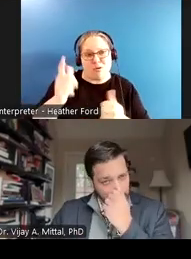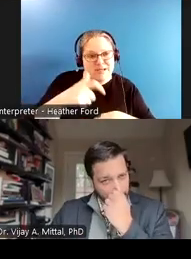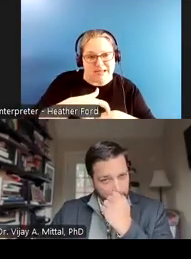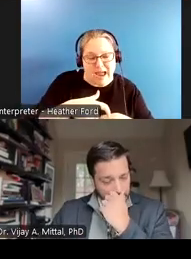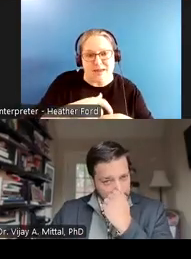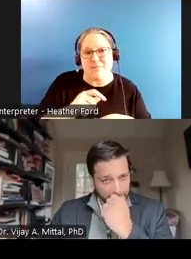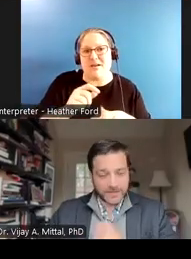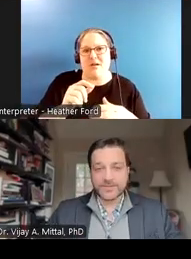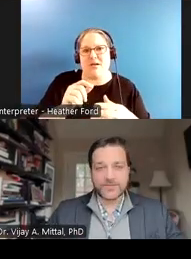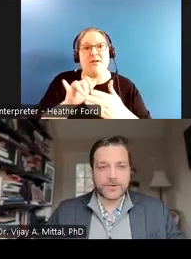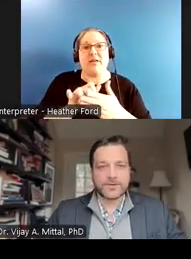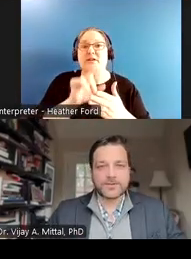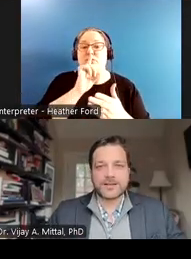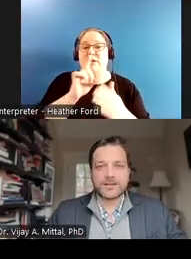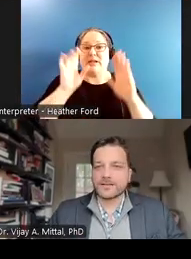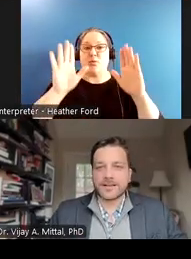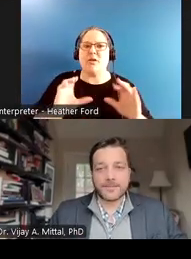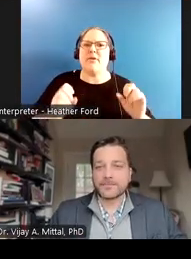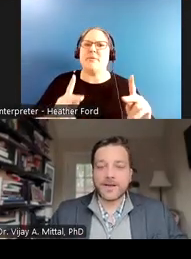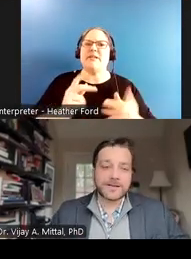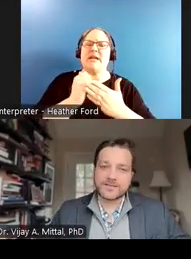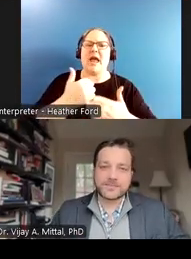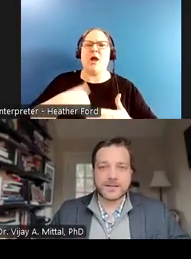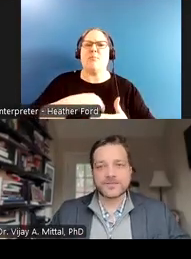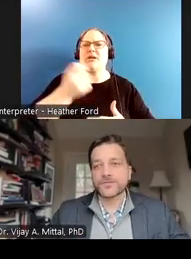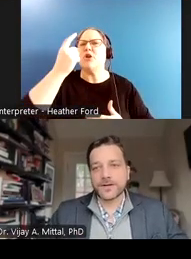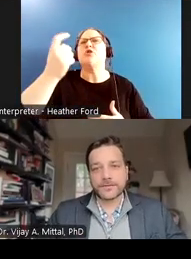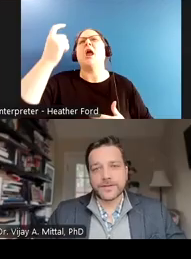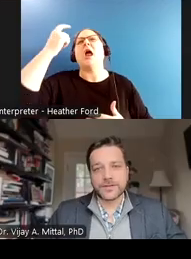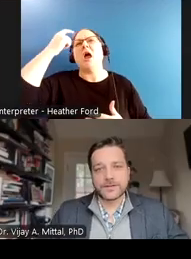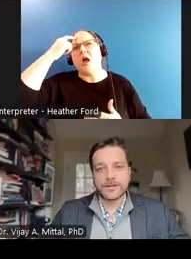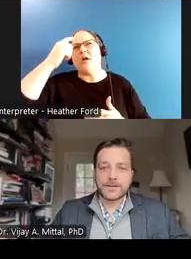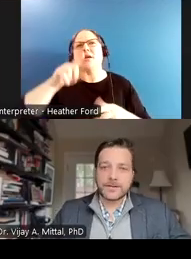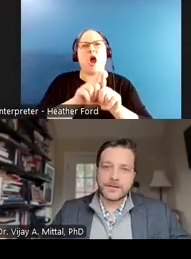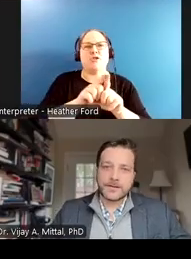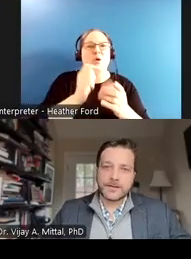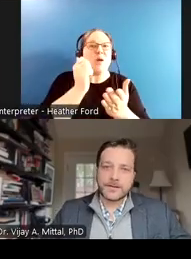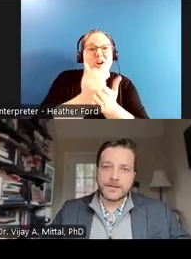wonderful opportunities for understanding dynamic mechanisms and also for intervention.